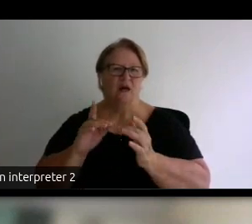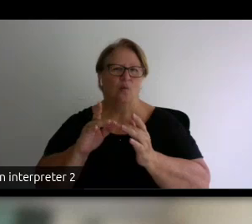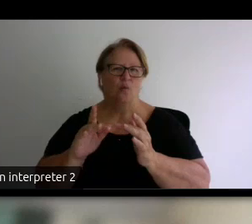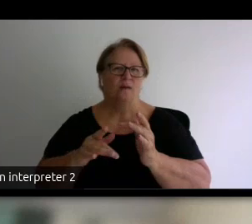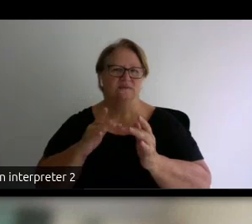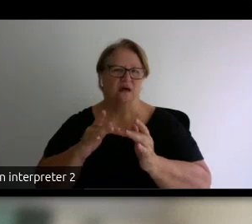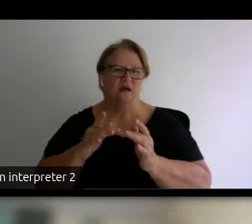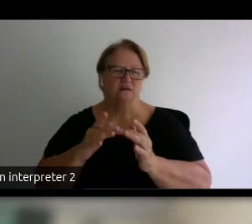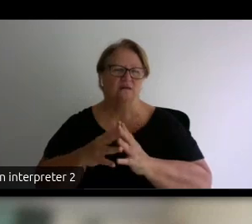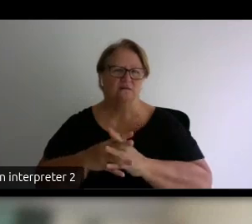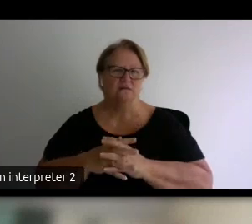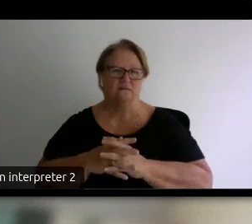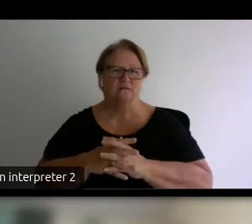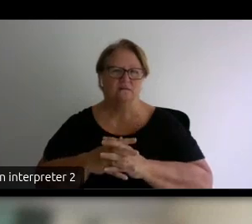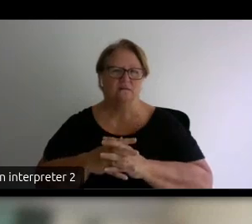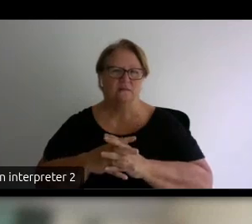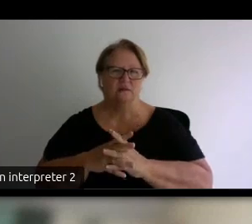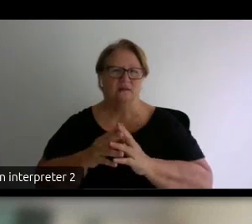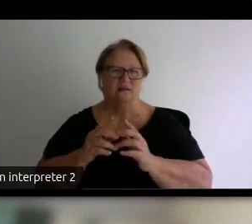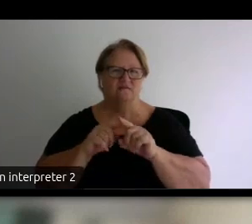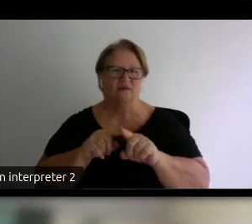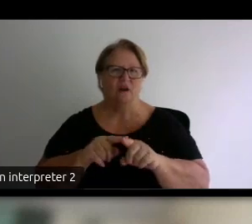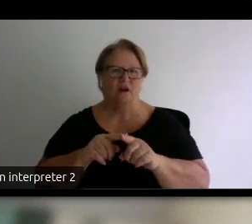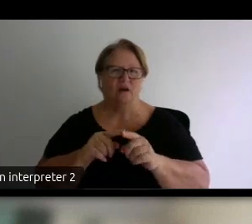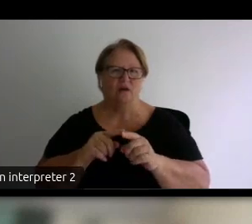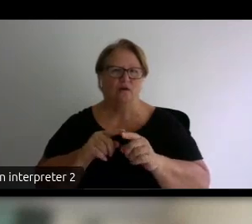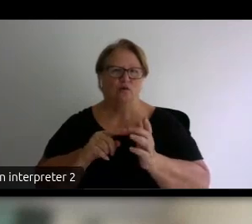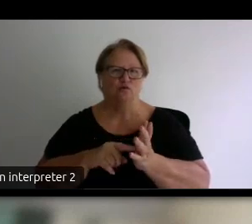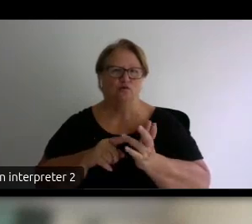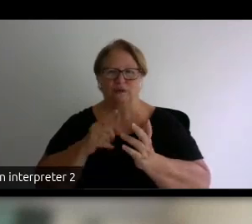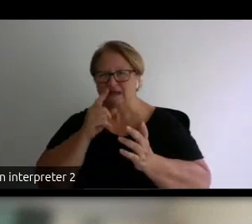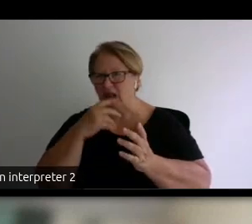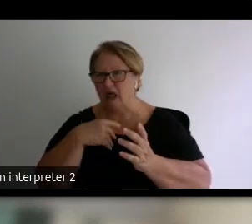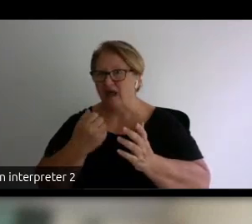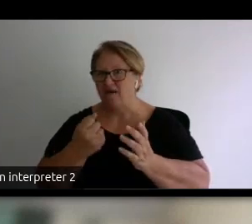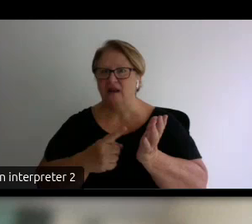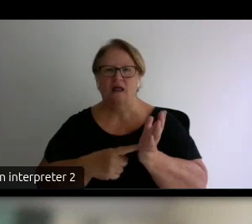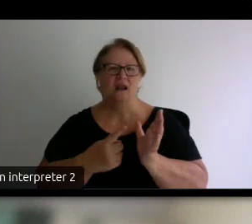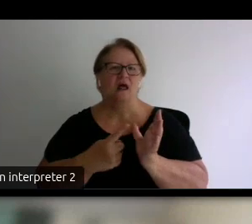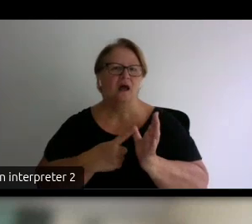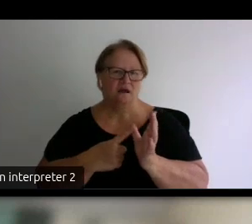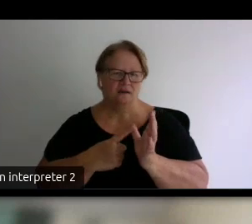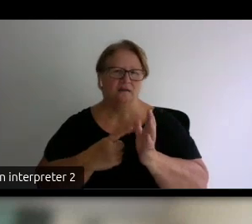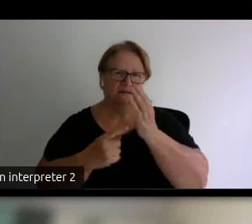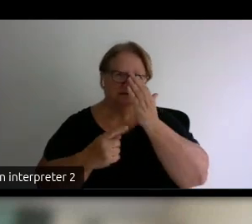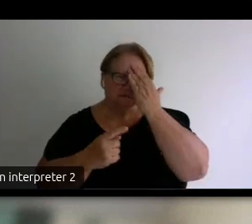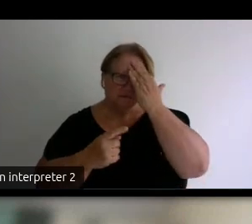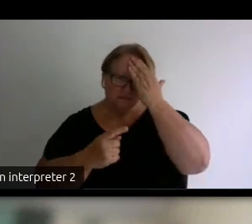um navigate to um can I get legal aid I think is the page or enter that into the question box and